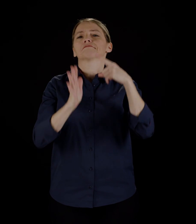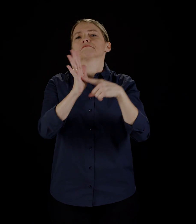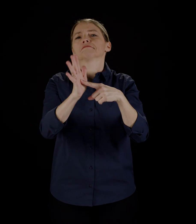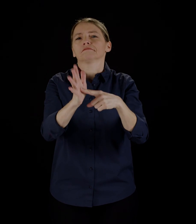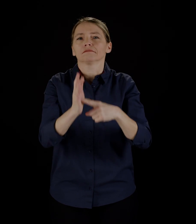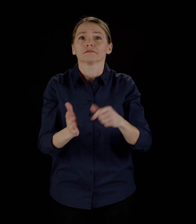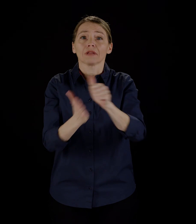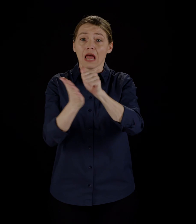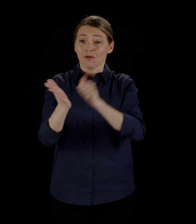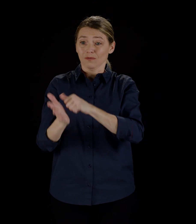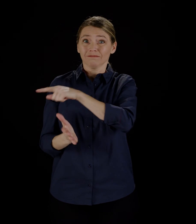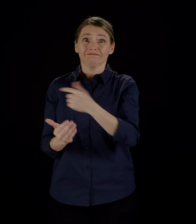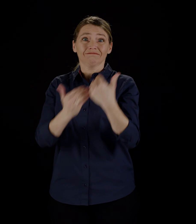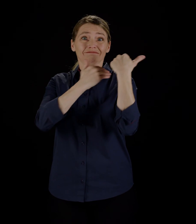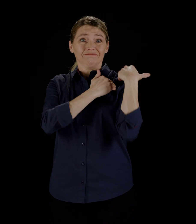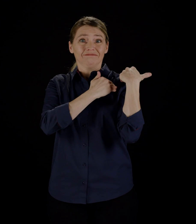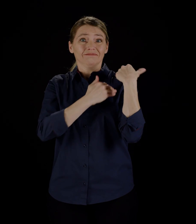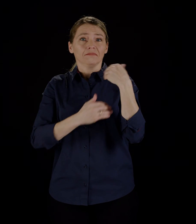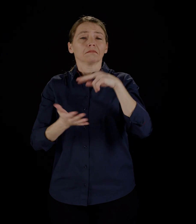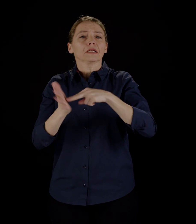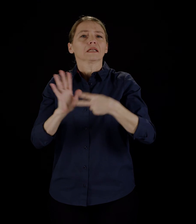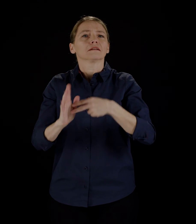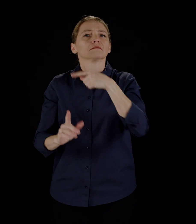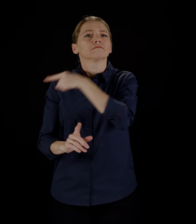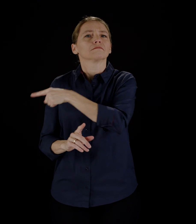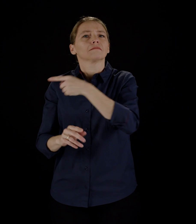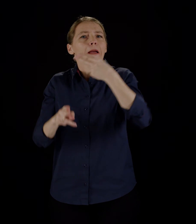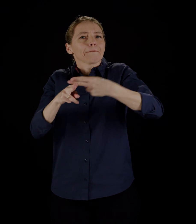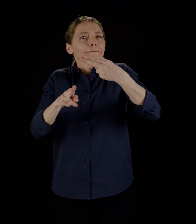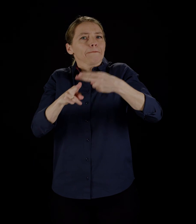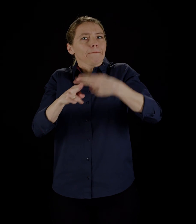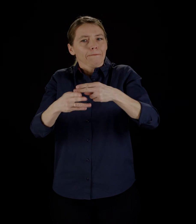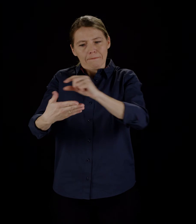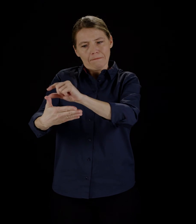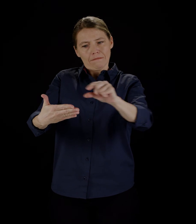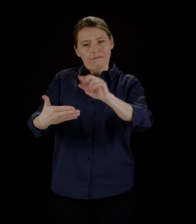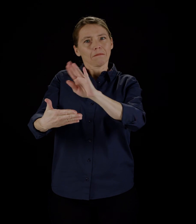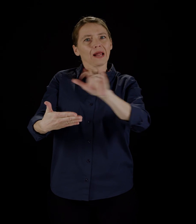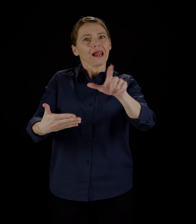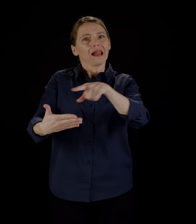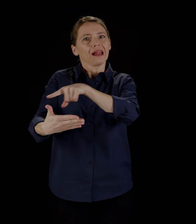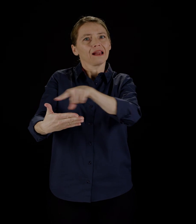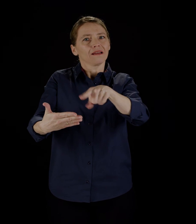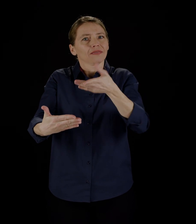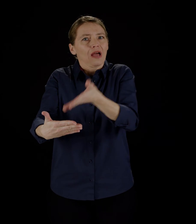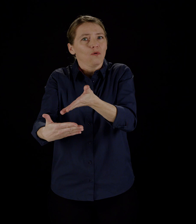For example, account holders have their name on the bill and are responsible for paying it.